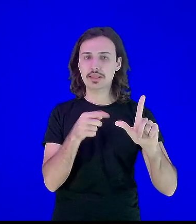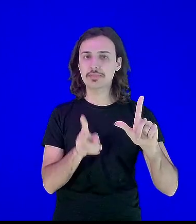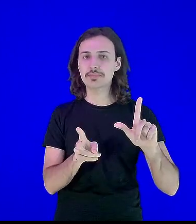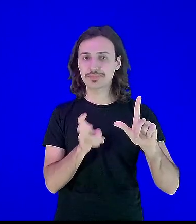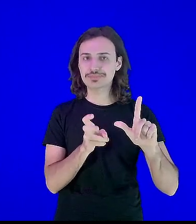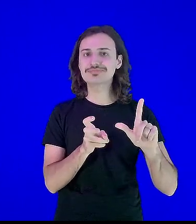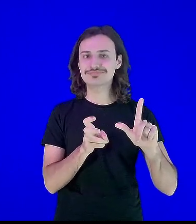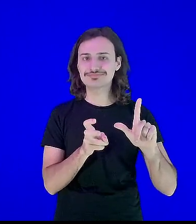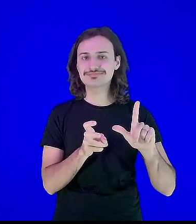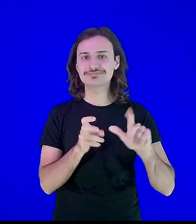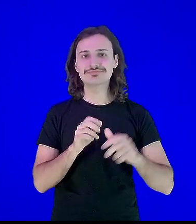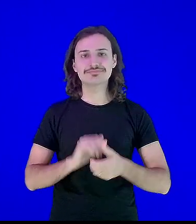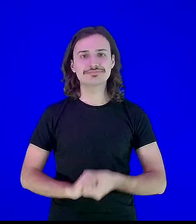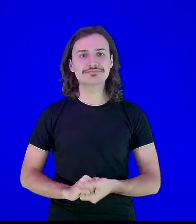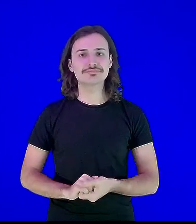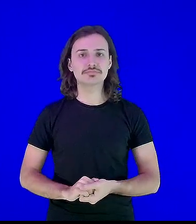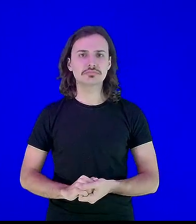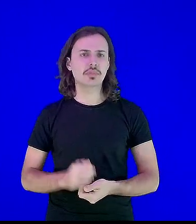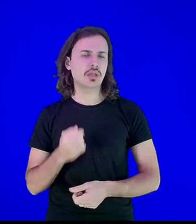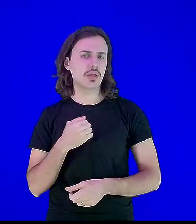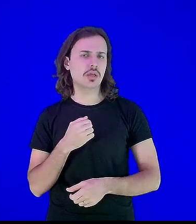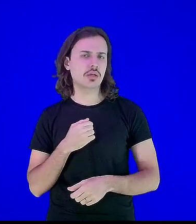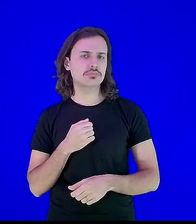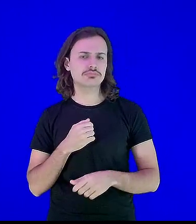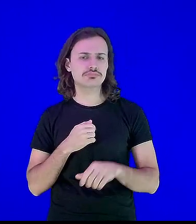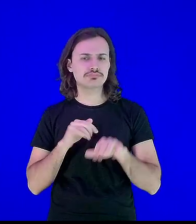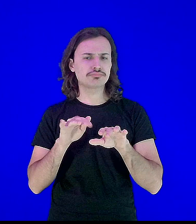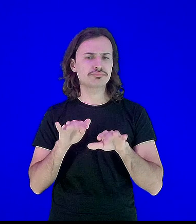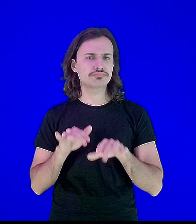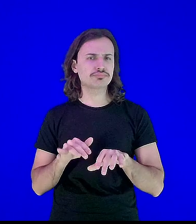I left it this way because, well, every sign language will be